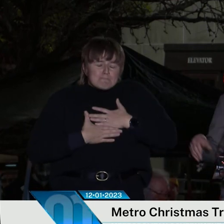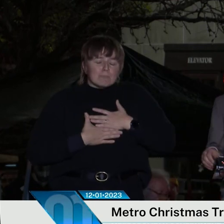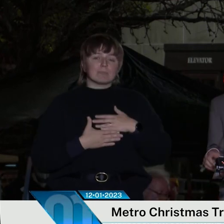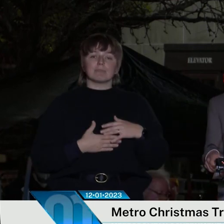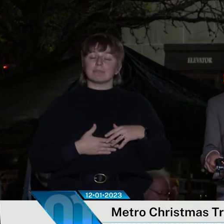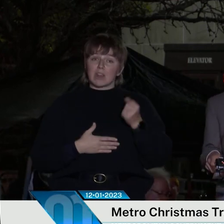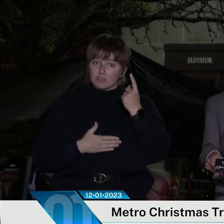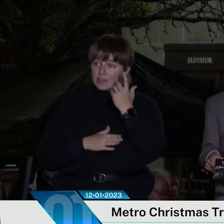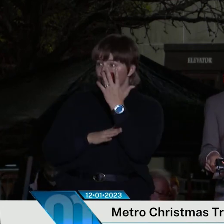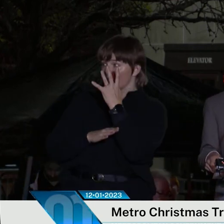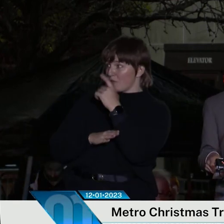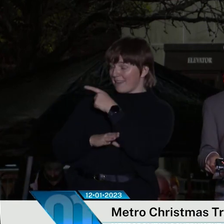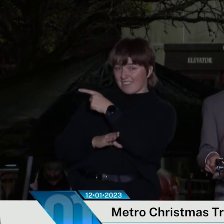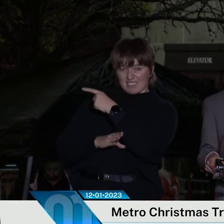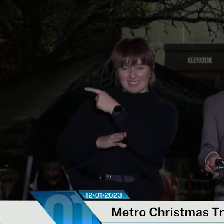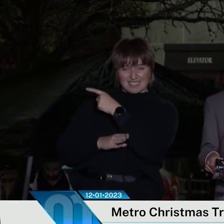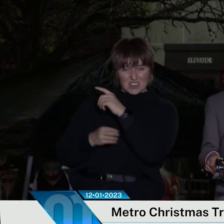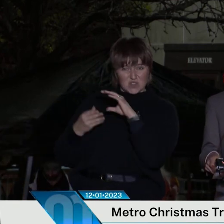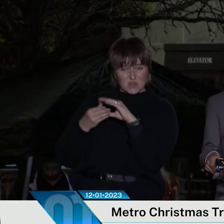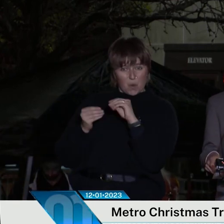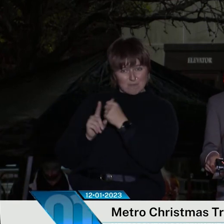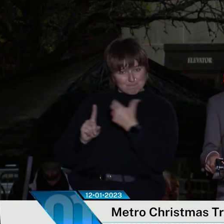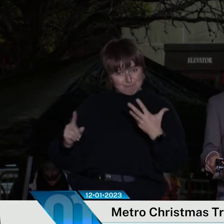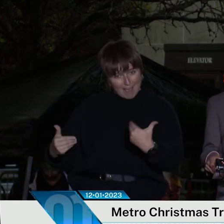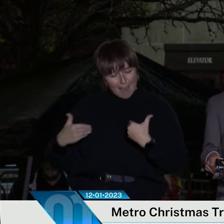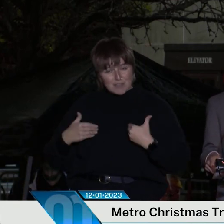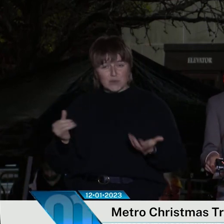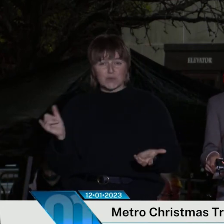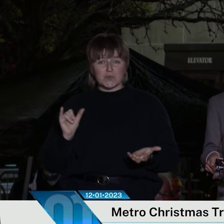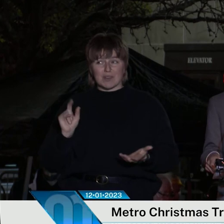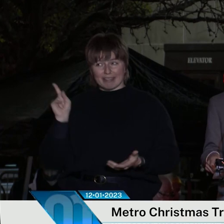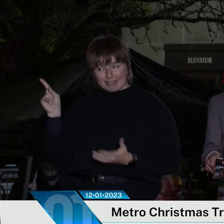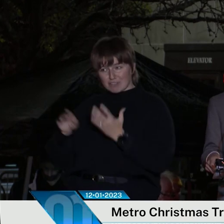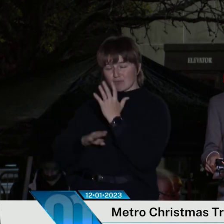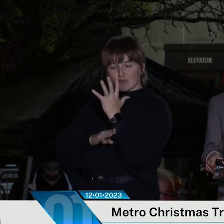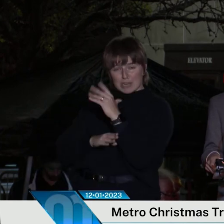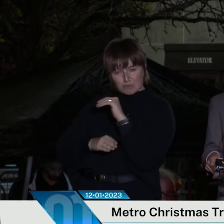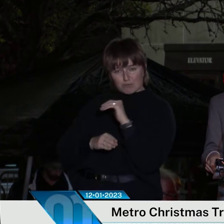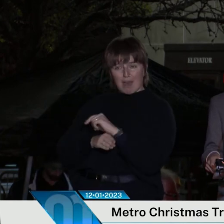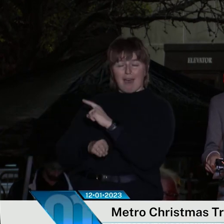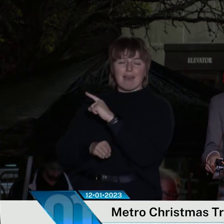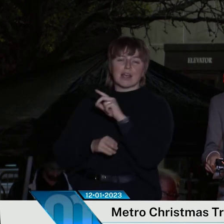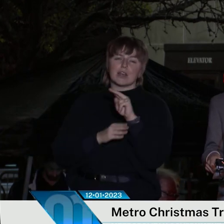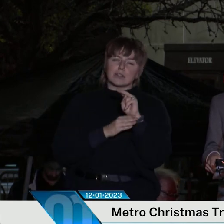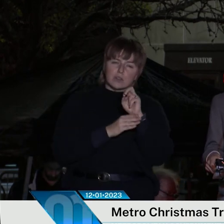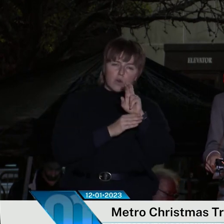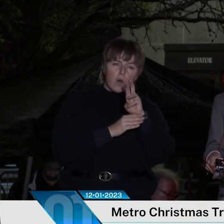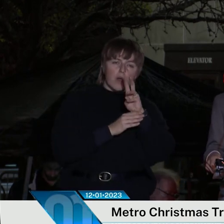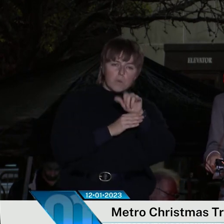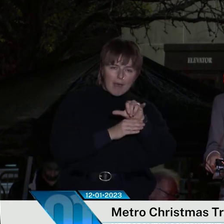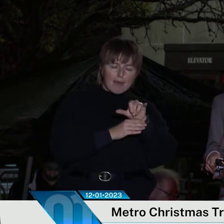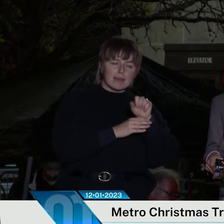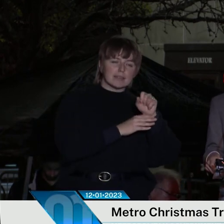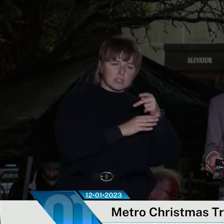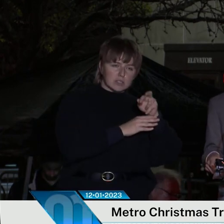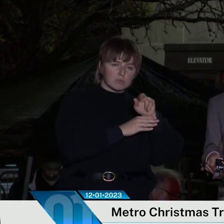BECAUSE IT'S SPECIAL AND IT IS PART OF OUR STORY. AND TREES HAVE STORIES TOO. THIS TREE